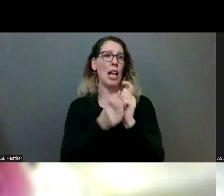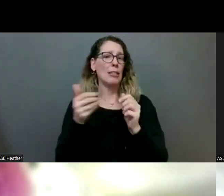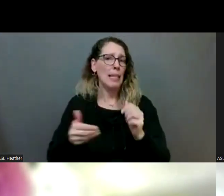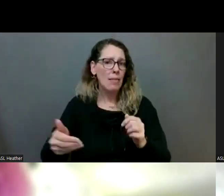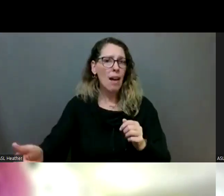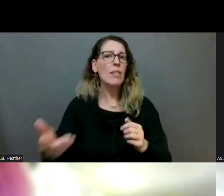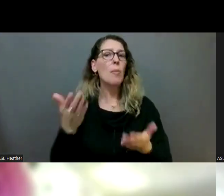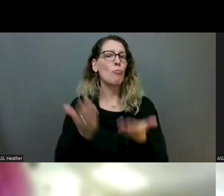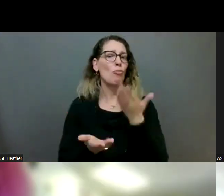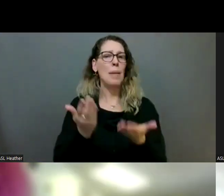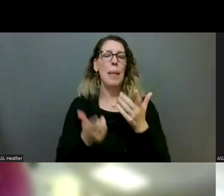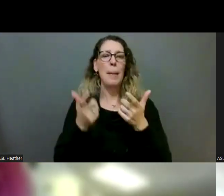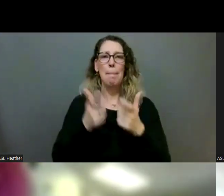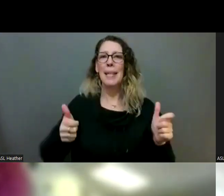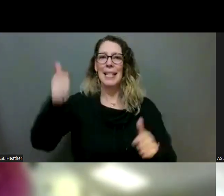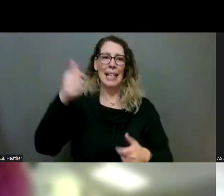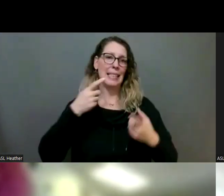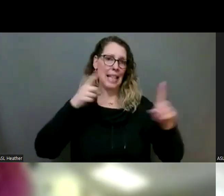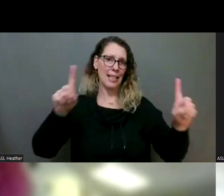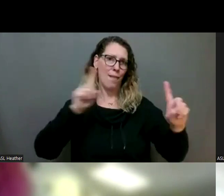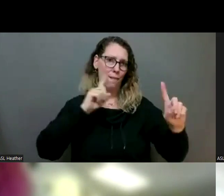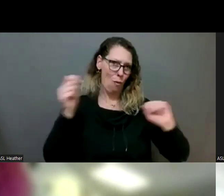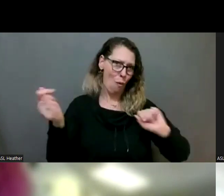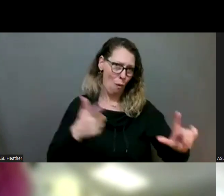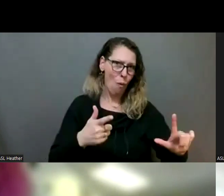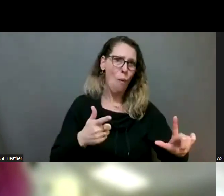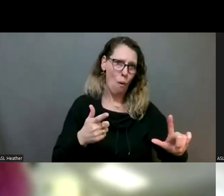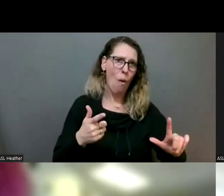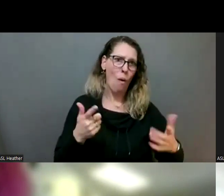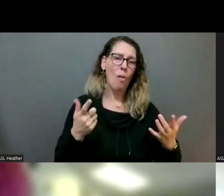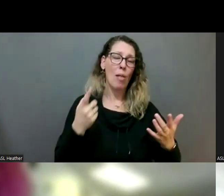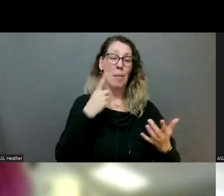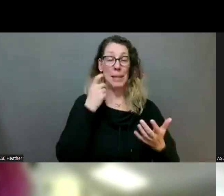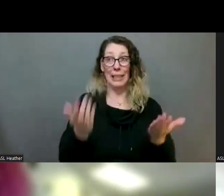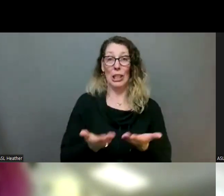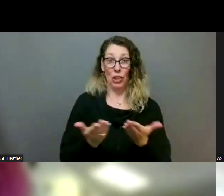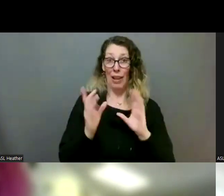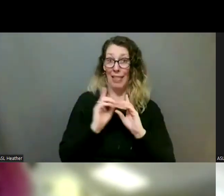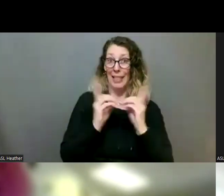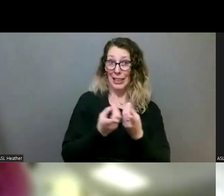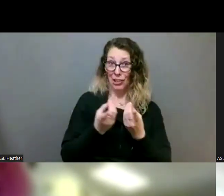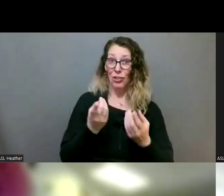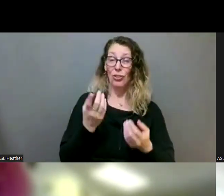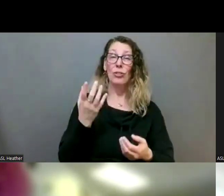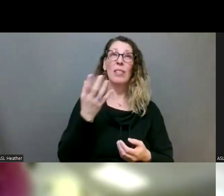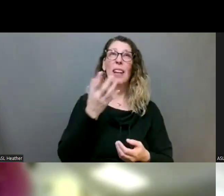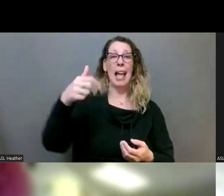probably been the biggest success for all of us just here at the district. And while our Tier 1,